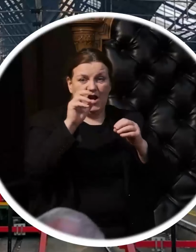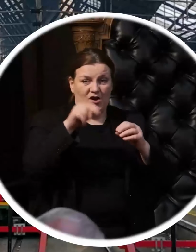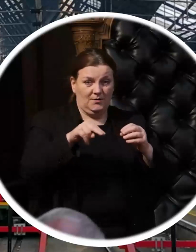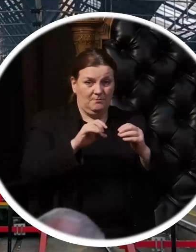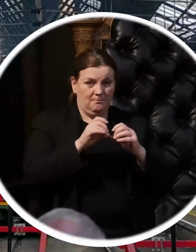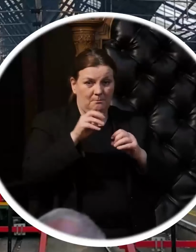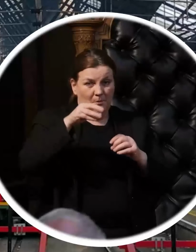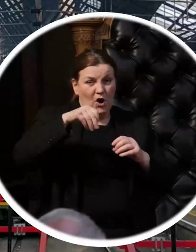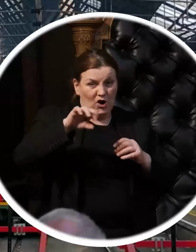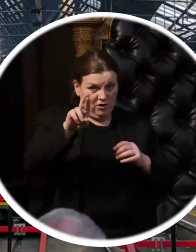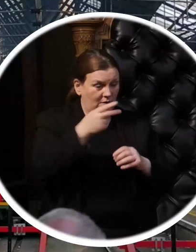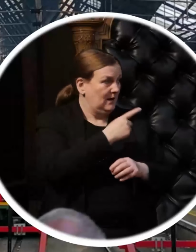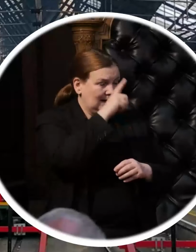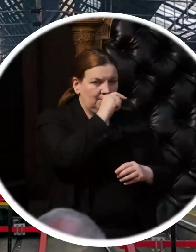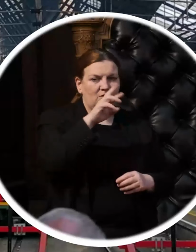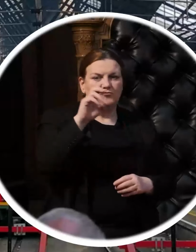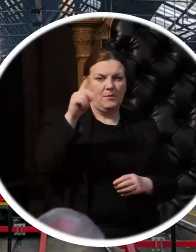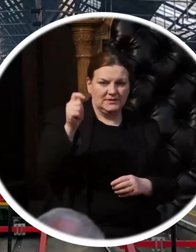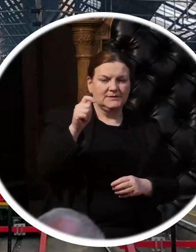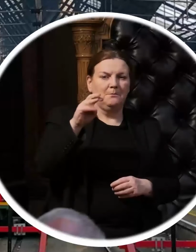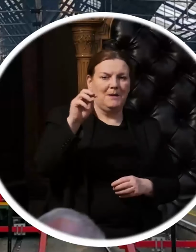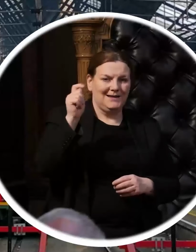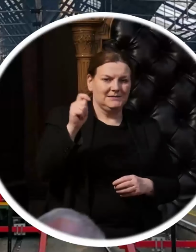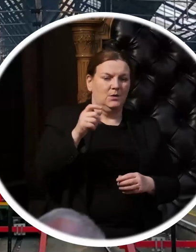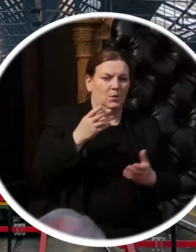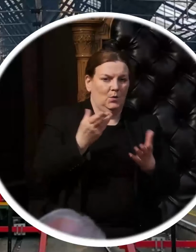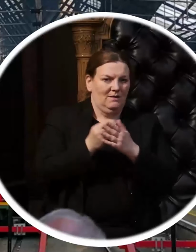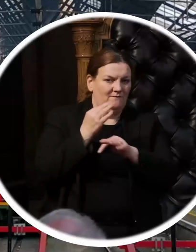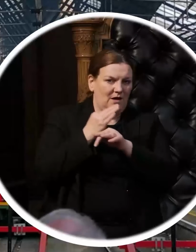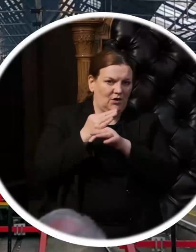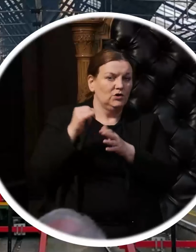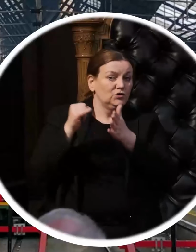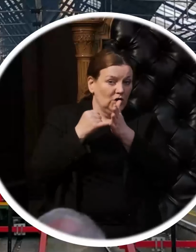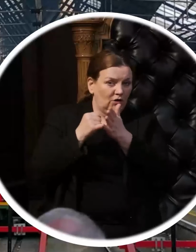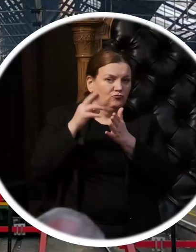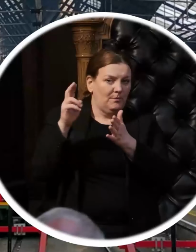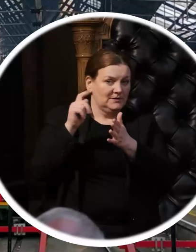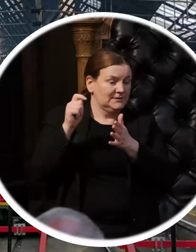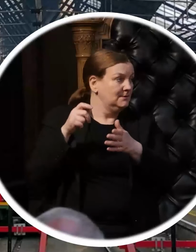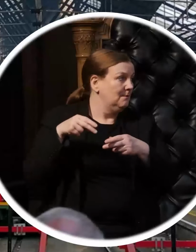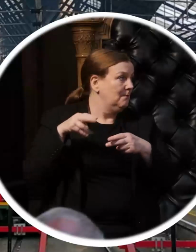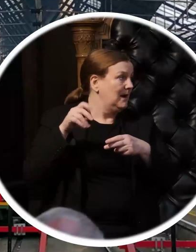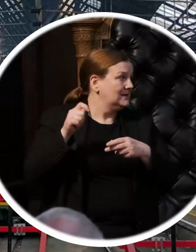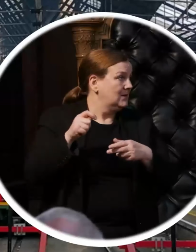His foundry with his father John and Robert Mallet was at Ryder's Row, right in the centre of Dublin.